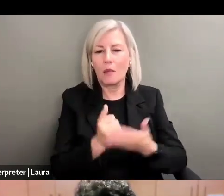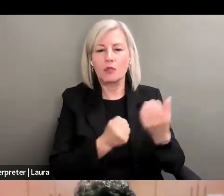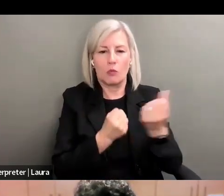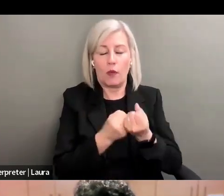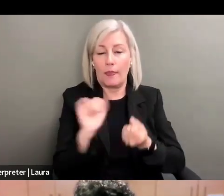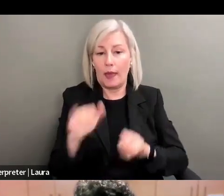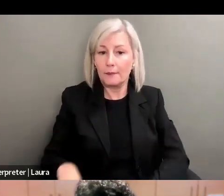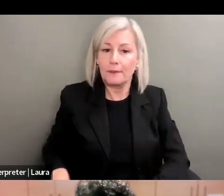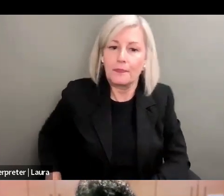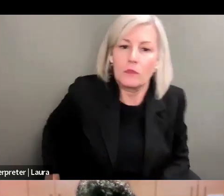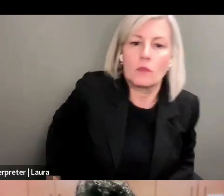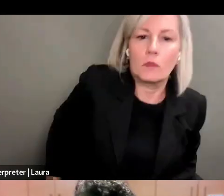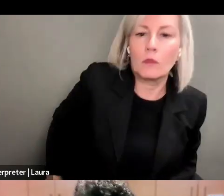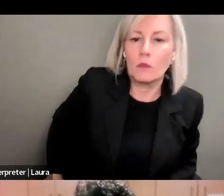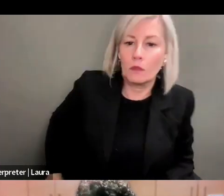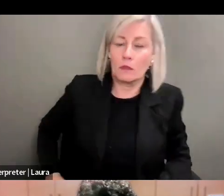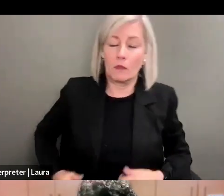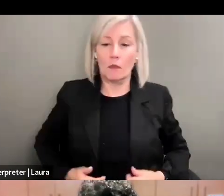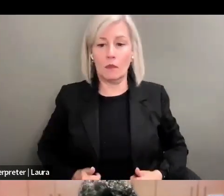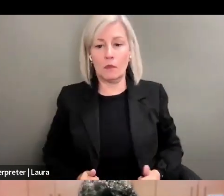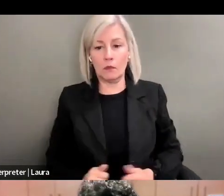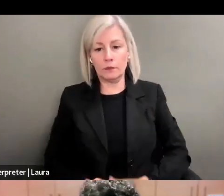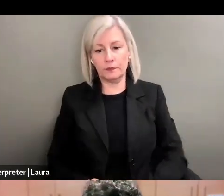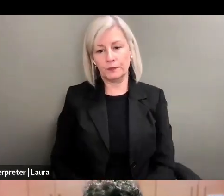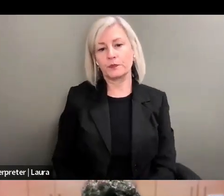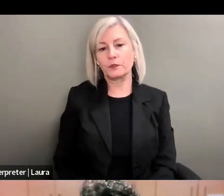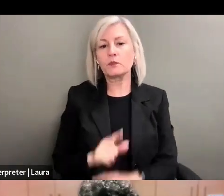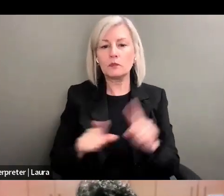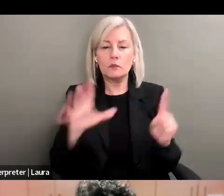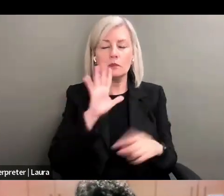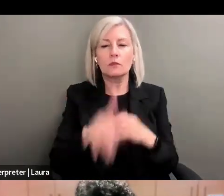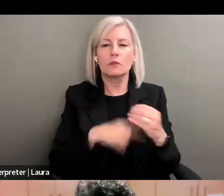But I'm gonna talk about some of the tools in the next few slides.